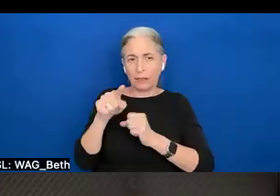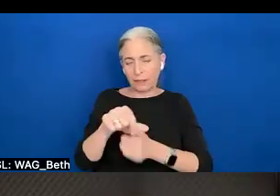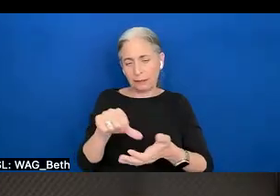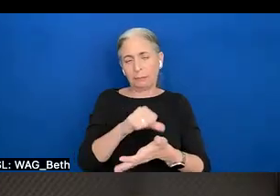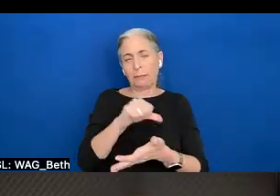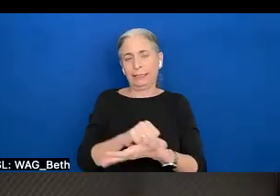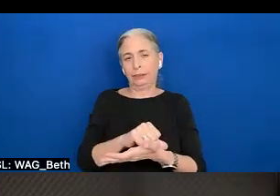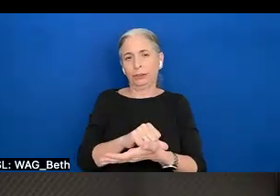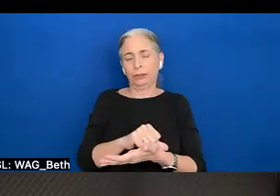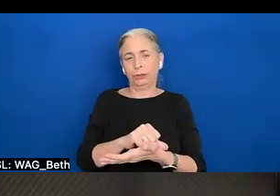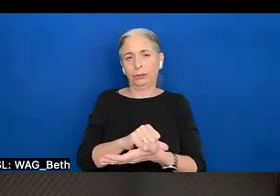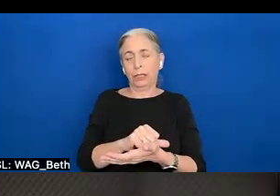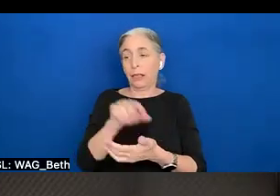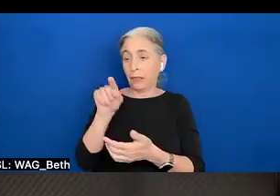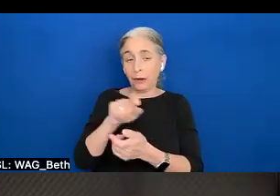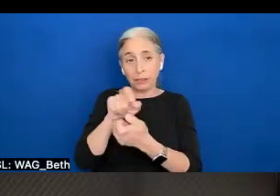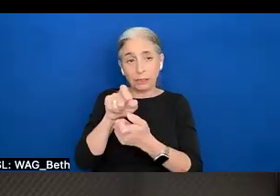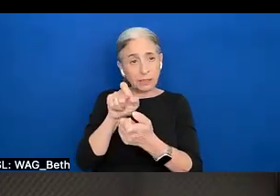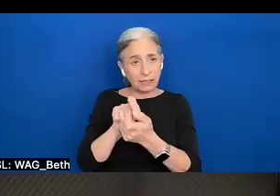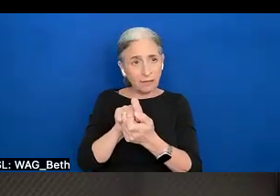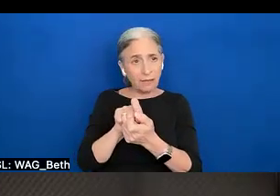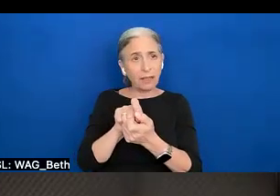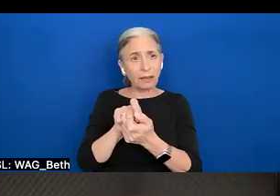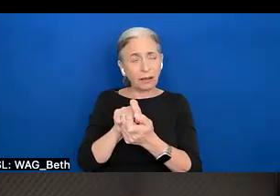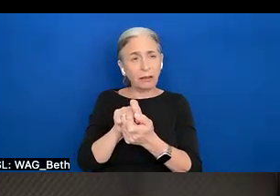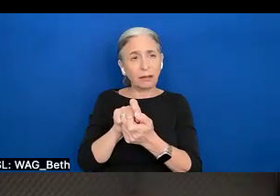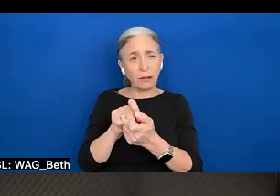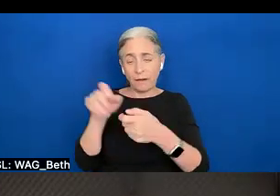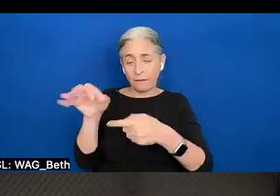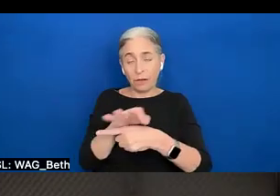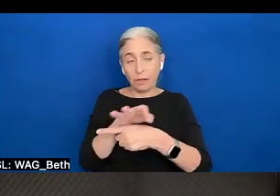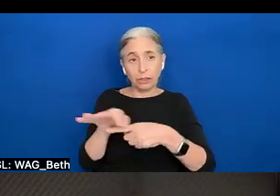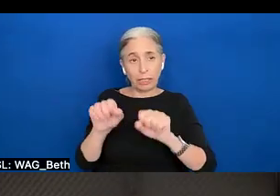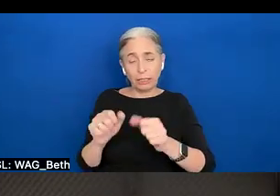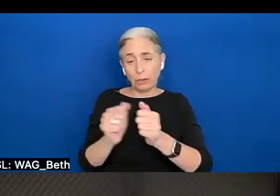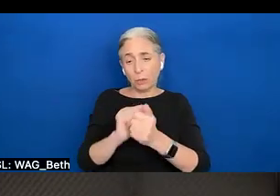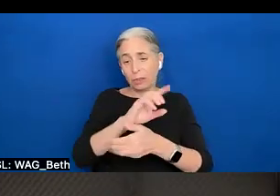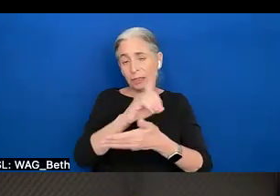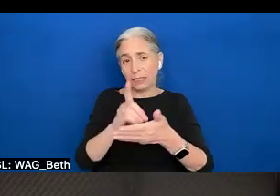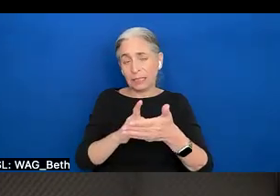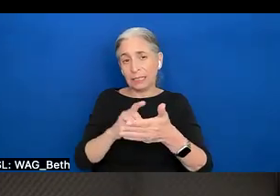There is a specific functionality in InDesign to create